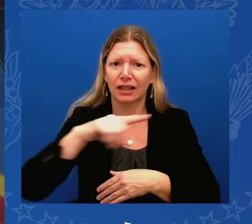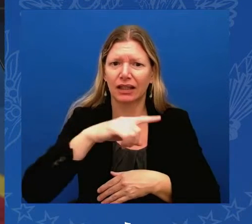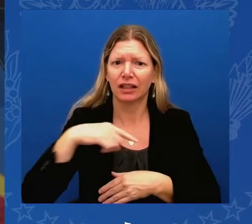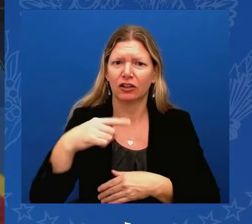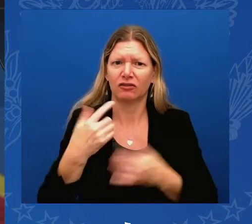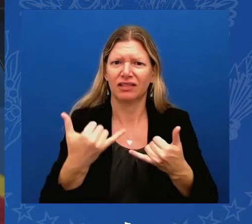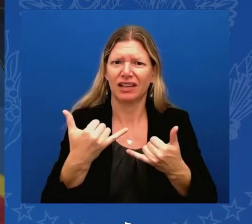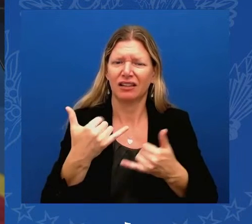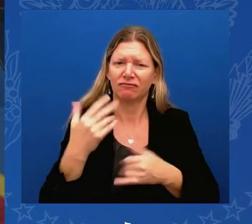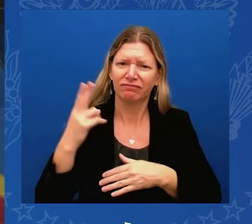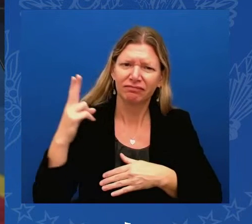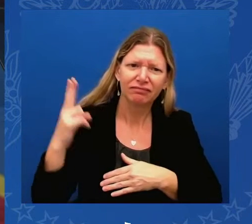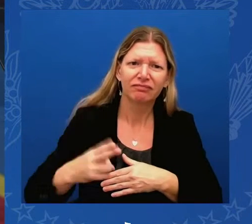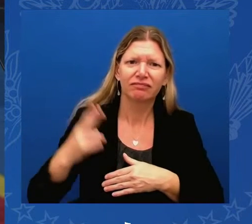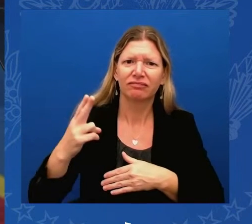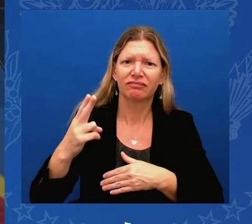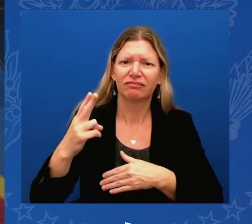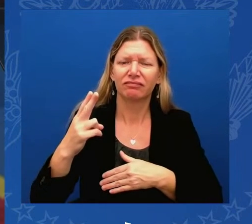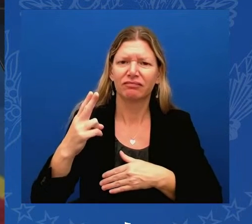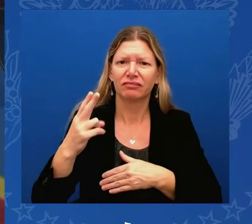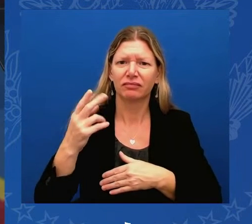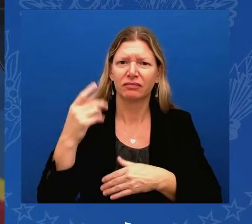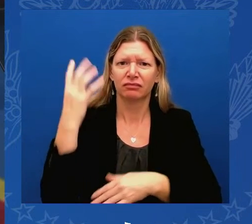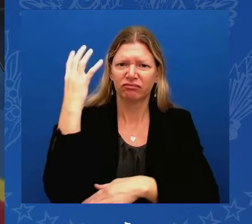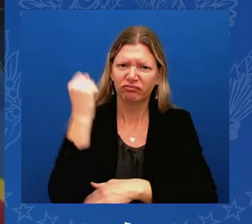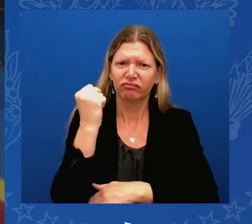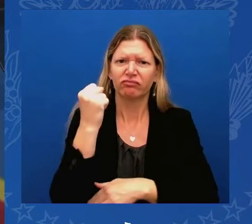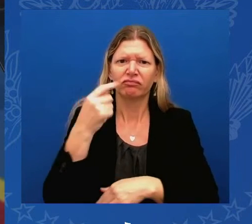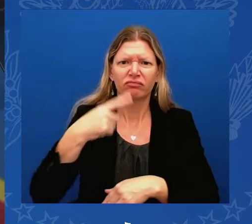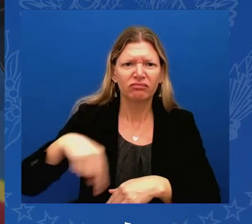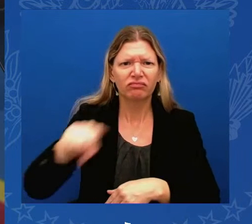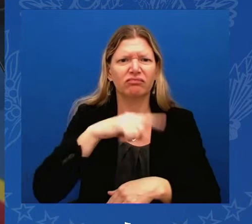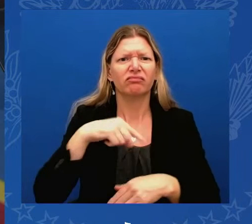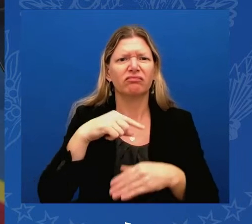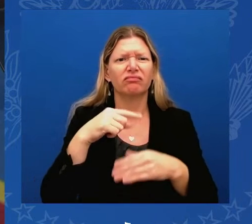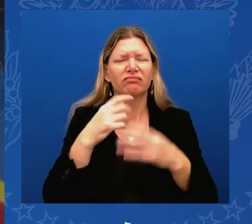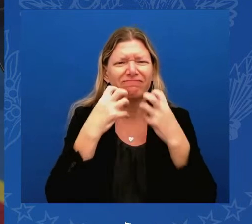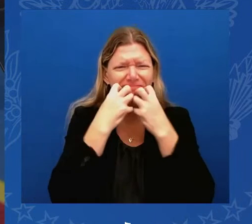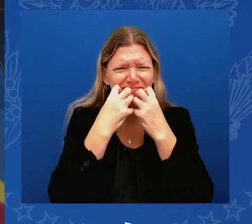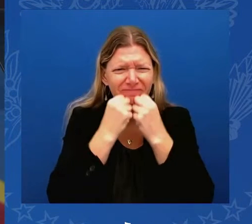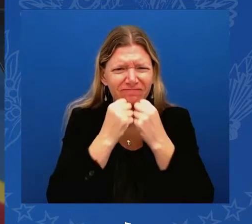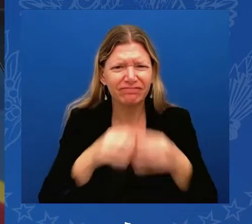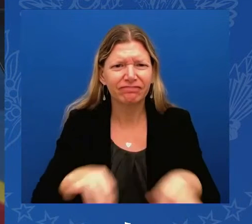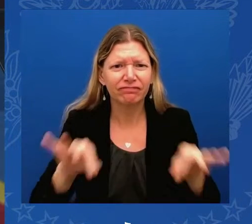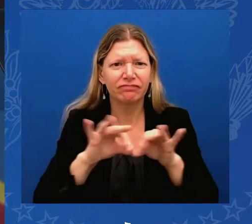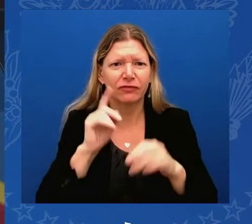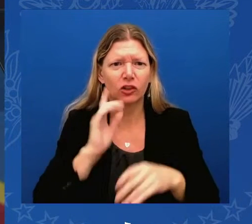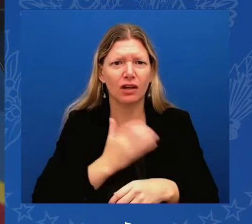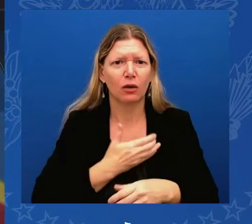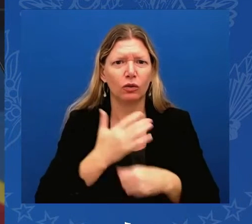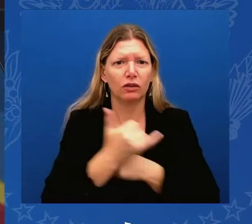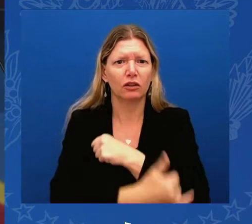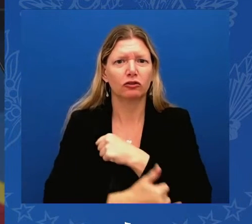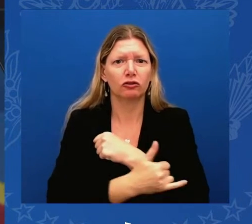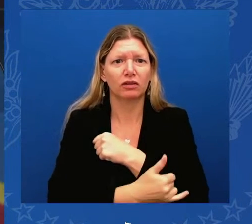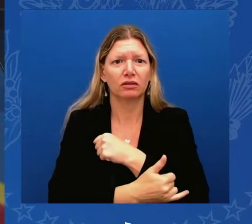Most HBCUs don't have the endowments. The jobs of the future require sophisticated laboratories,